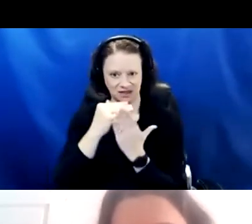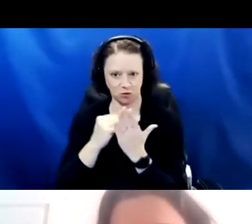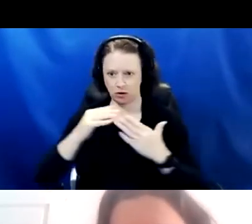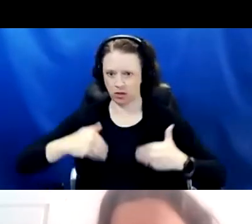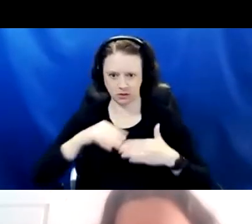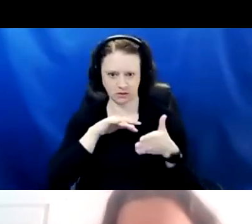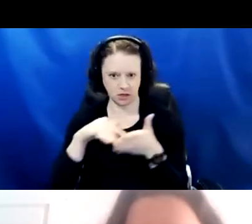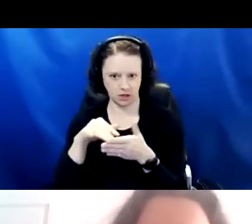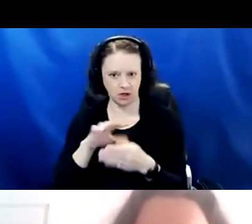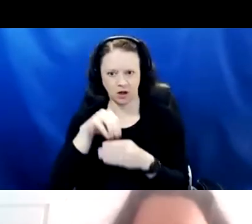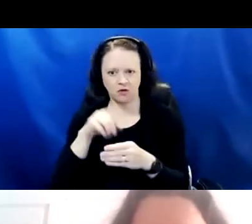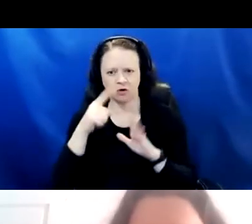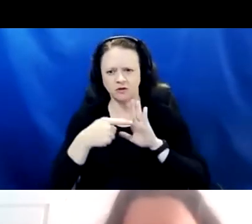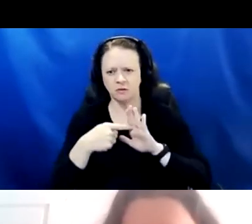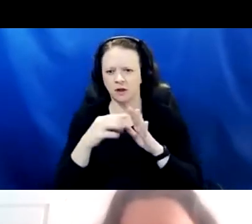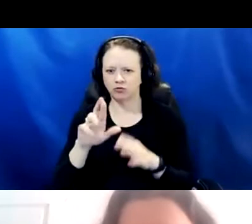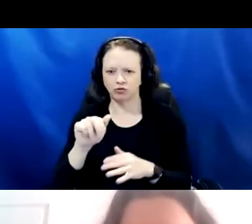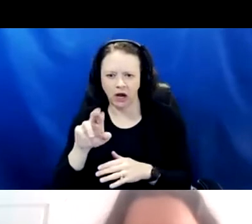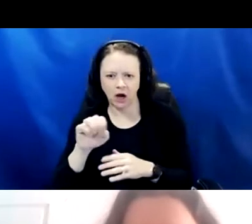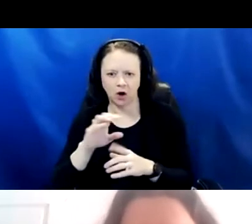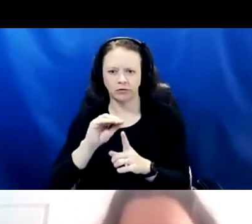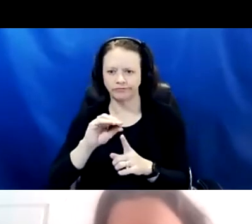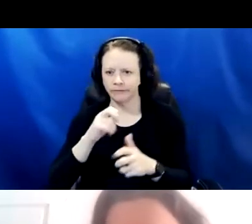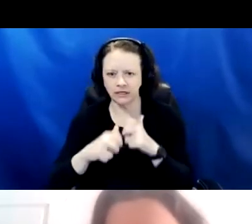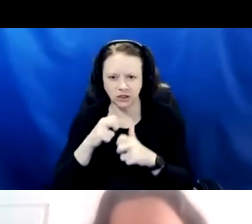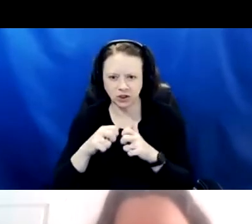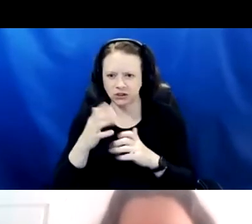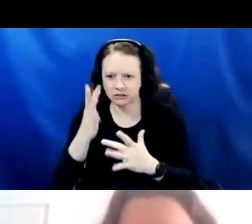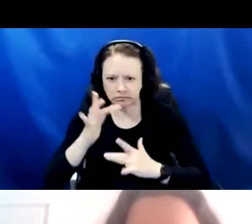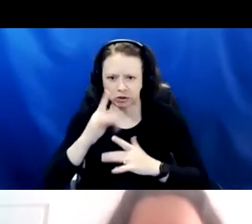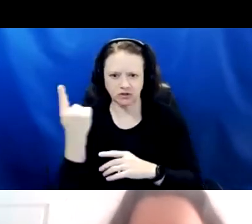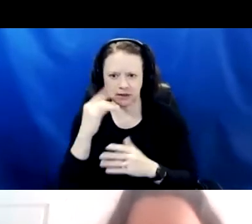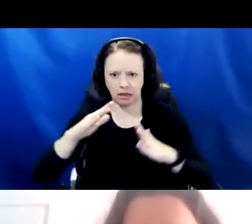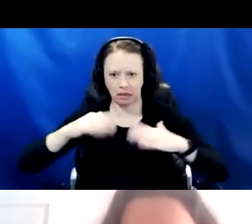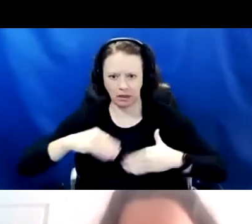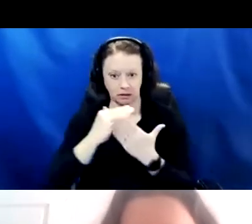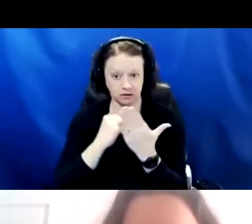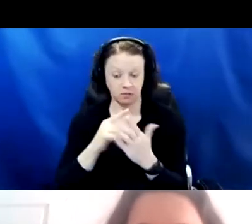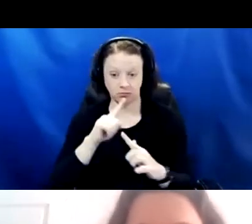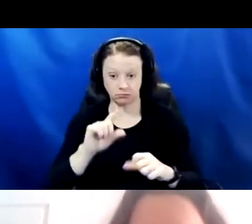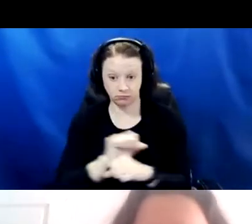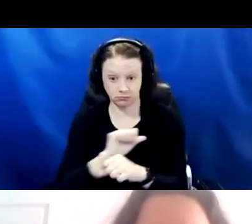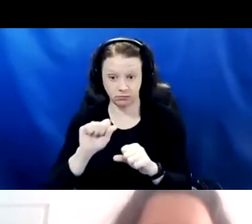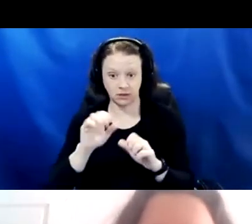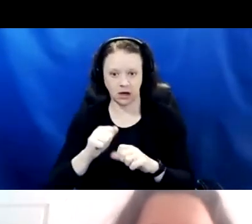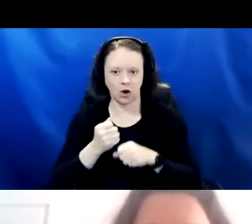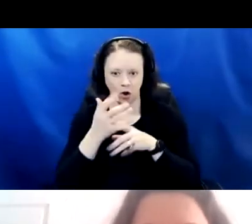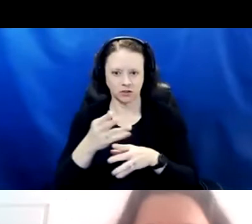or studied yet, that would include like a rare condition or just something that hasn't been listed yet but in fact, it puts you at high risk,